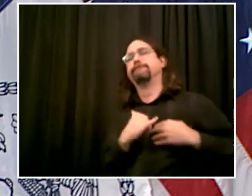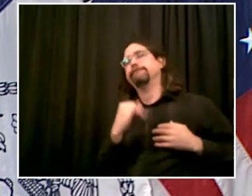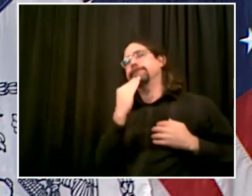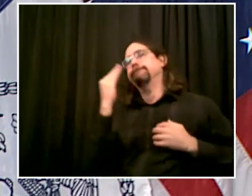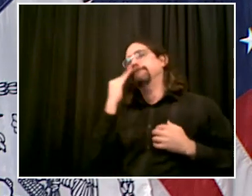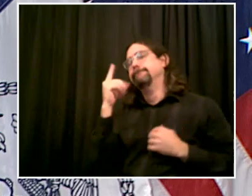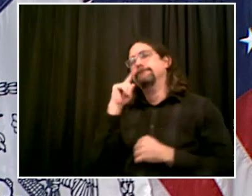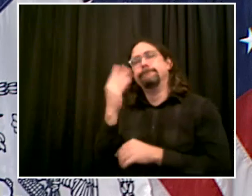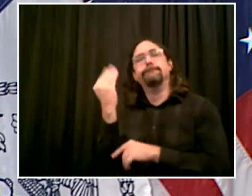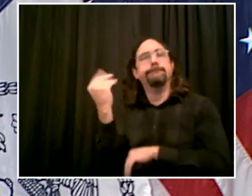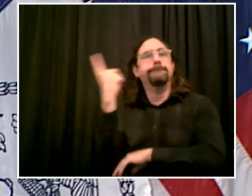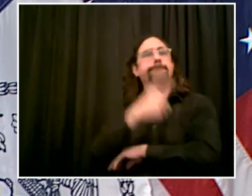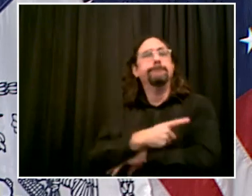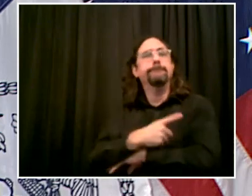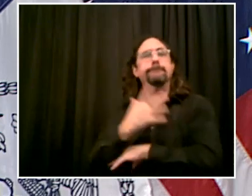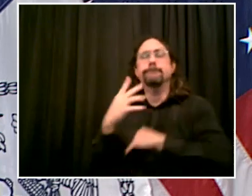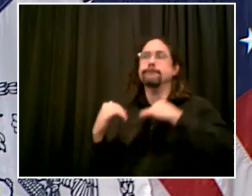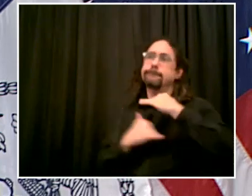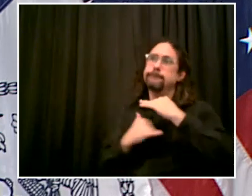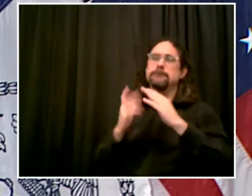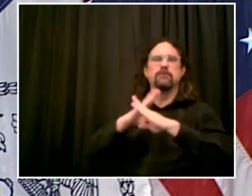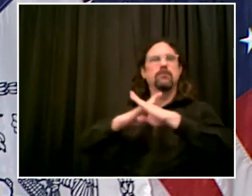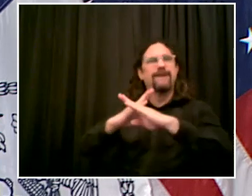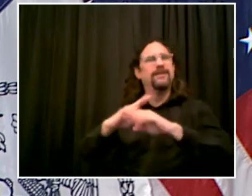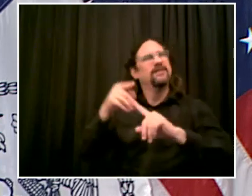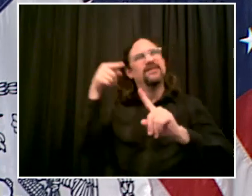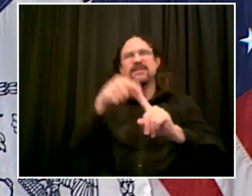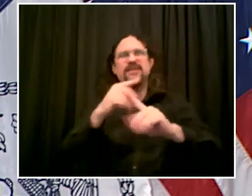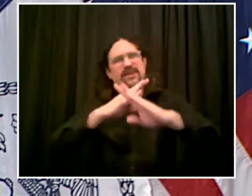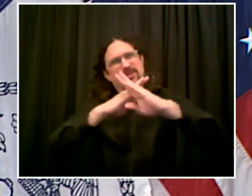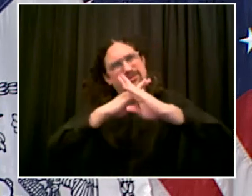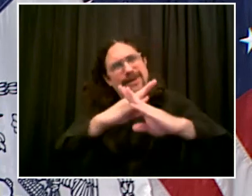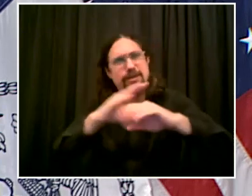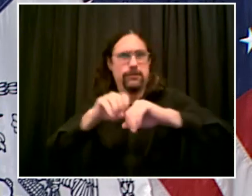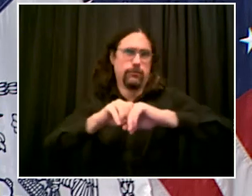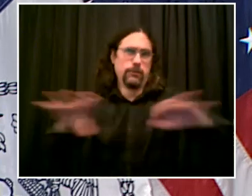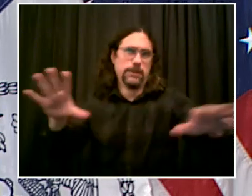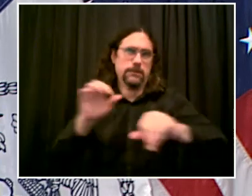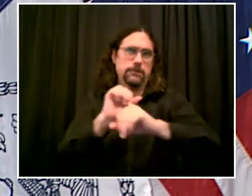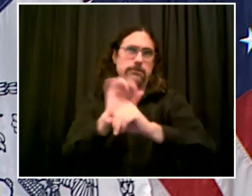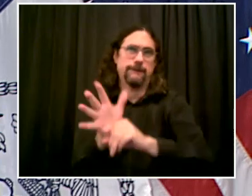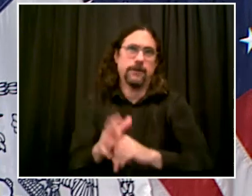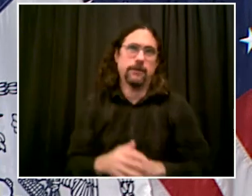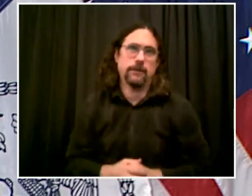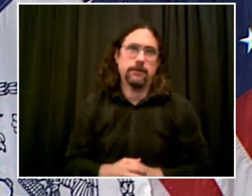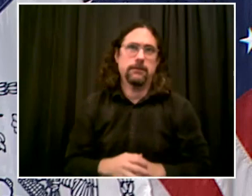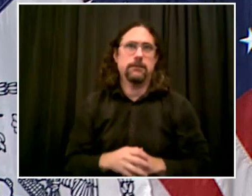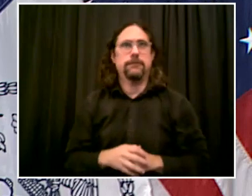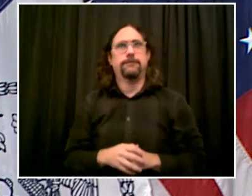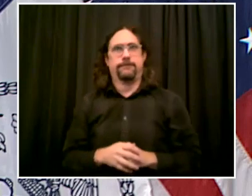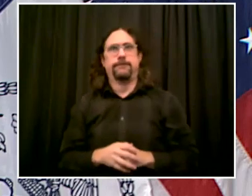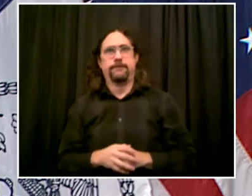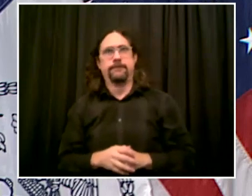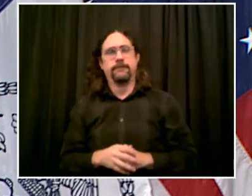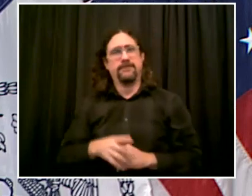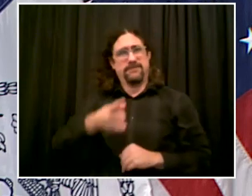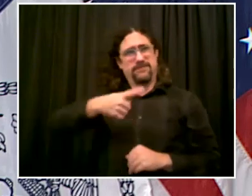DOCTOR FOR UYOR WORK AND THE WORK OF YOUR TEAM. WE ARE EVER GIVILANT ABOUT THIS DISEASE SO